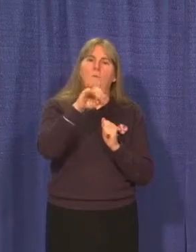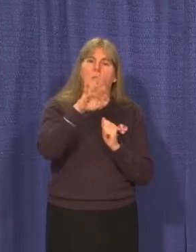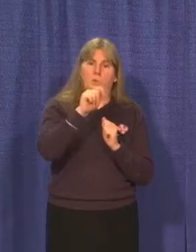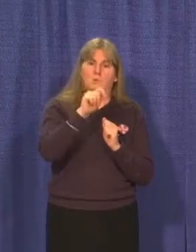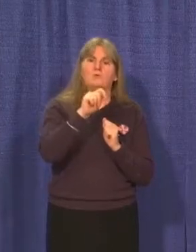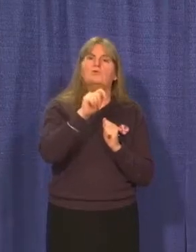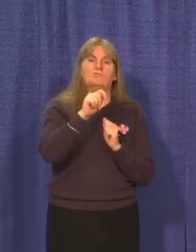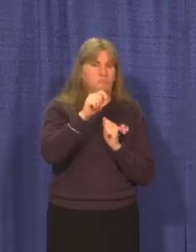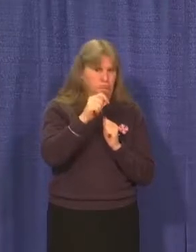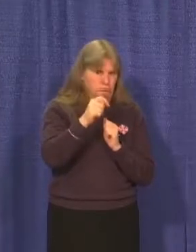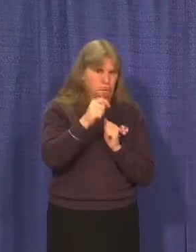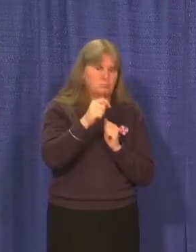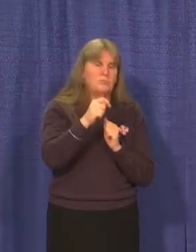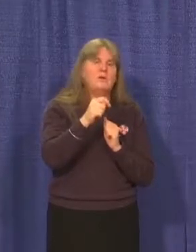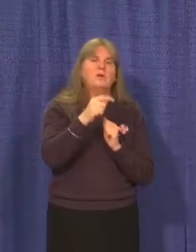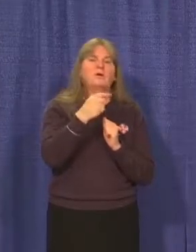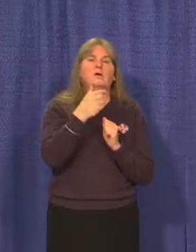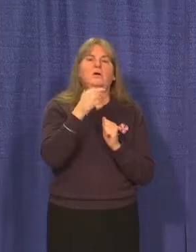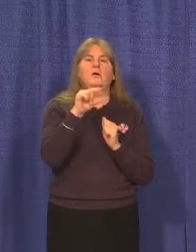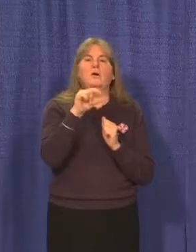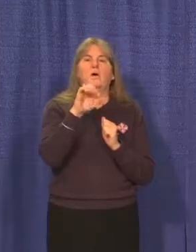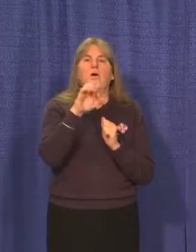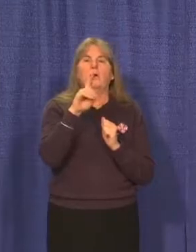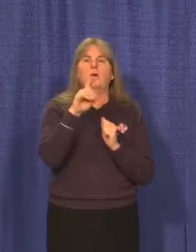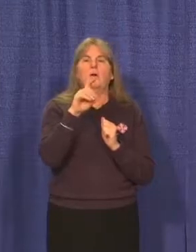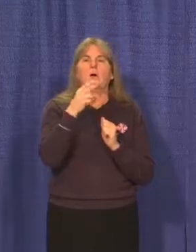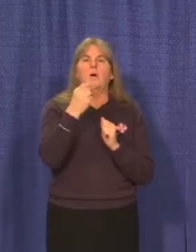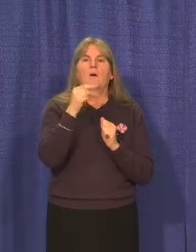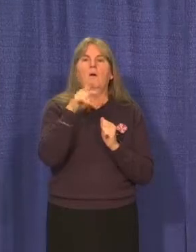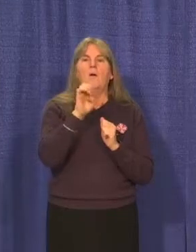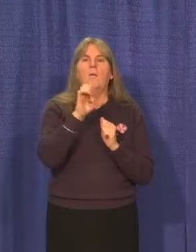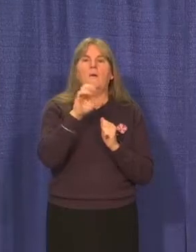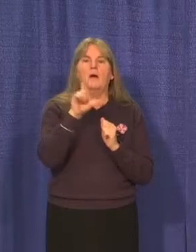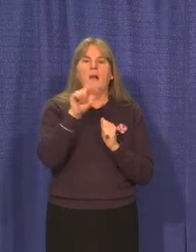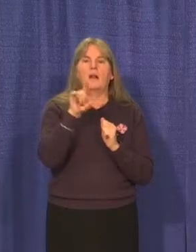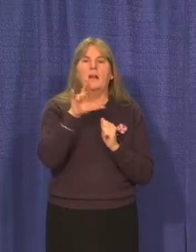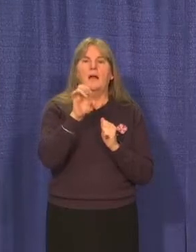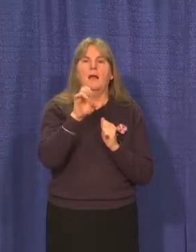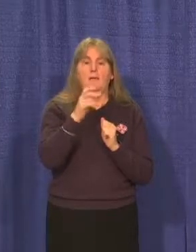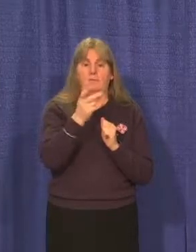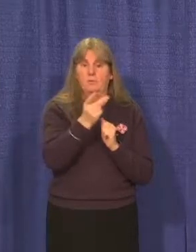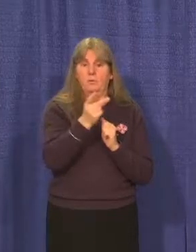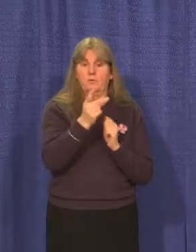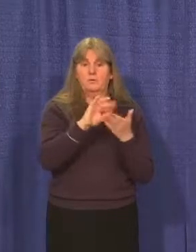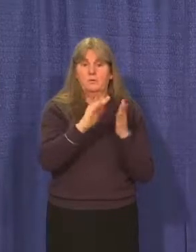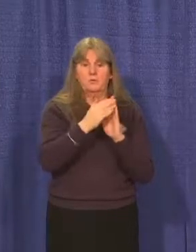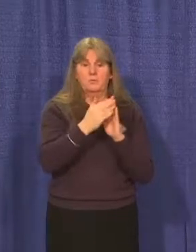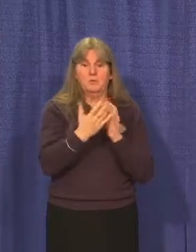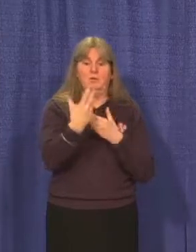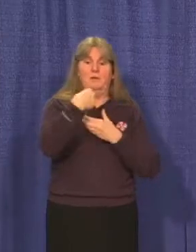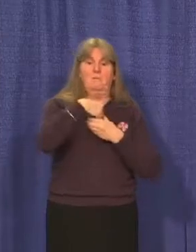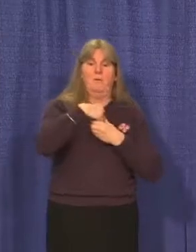lower post, and Good Hope Lake for... Those communities will be